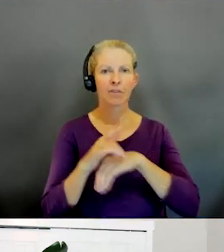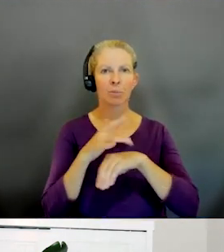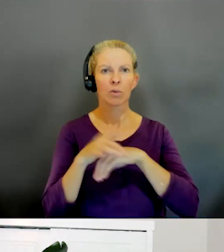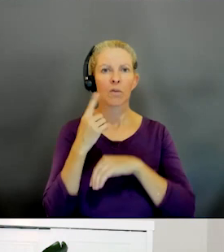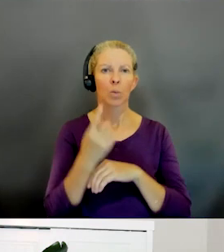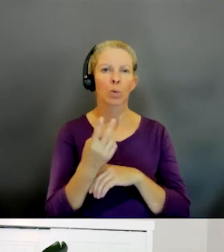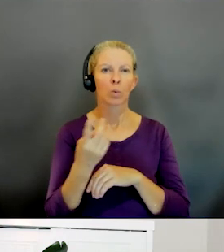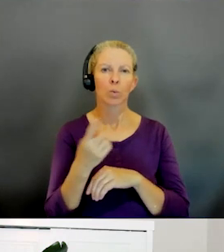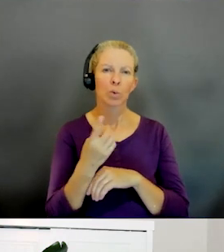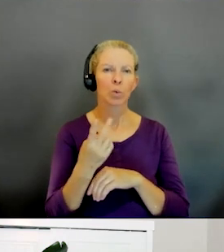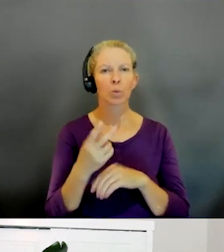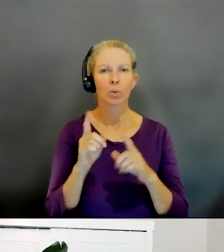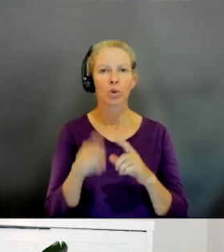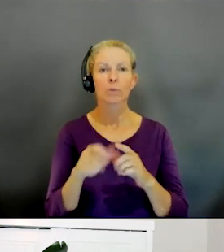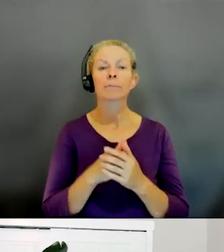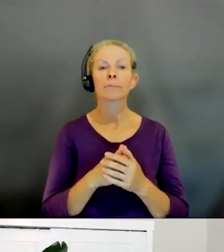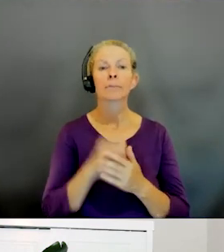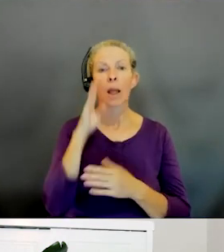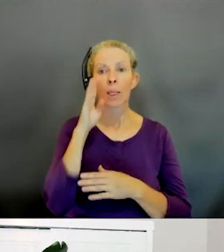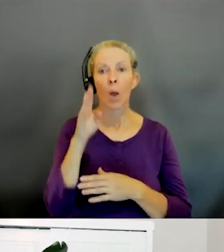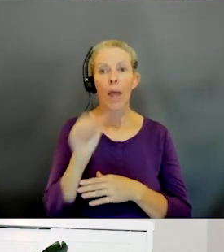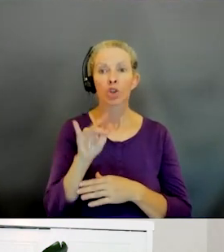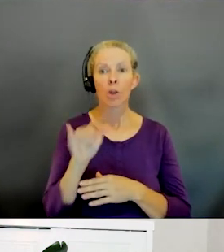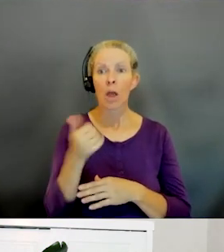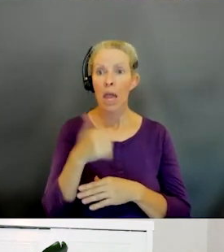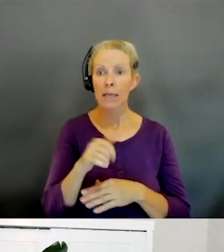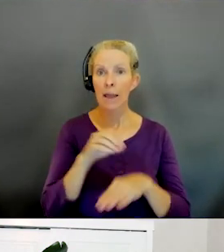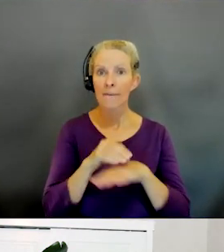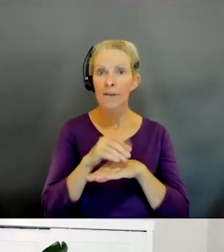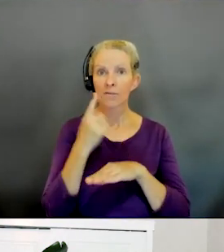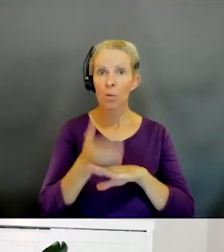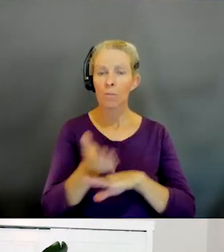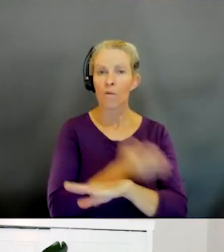Angela. Do you have any advice for improving accessibility in existing areas where it